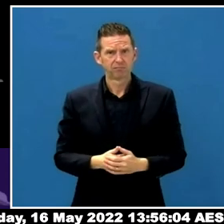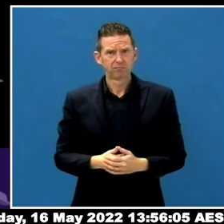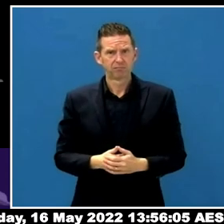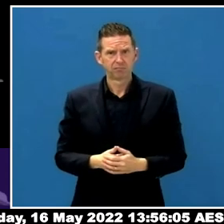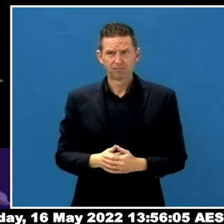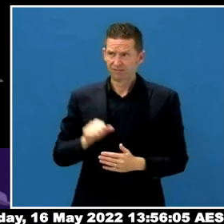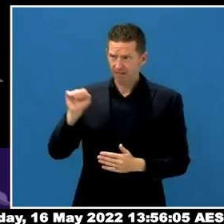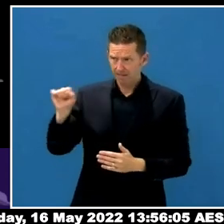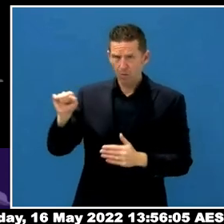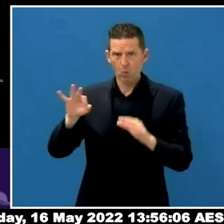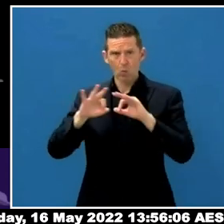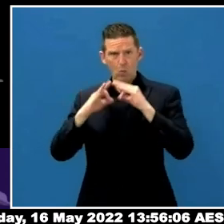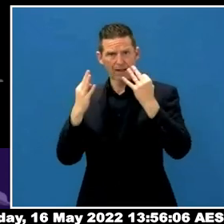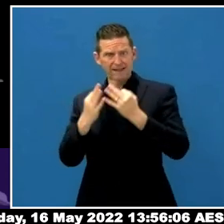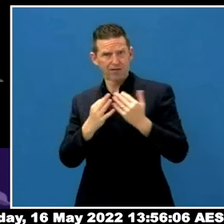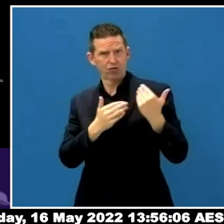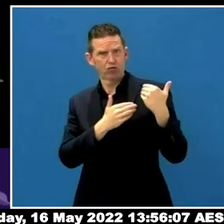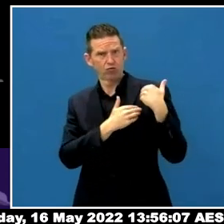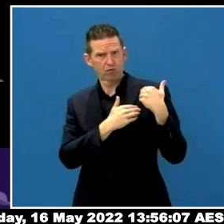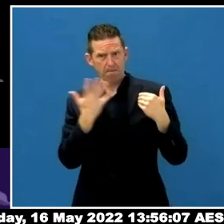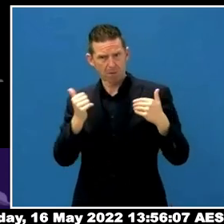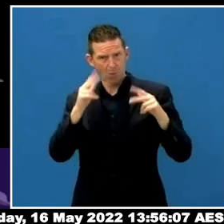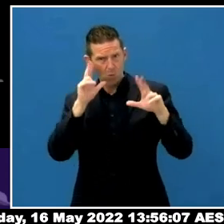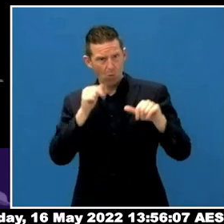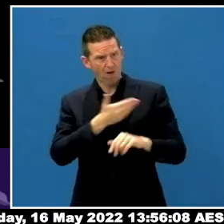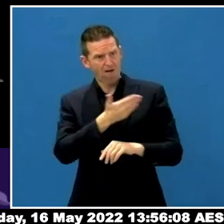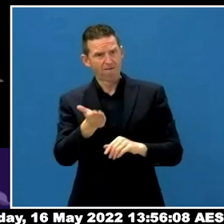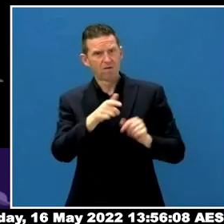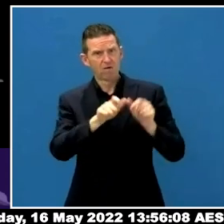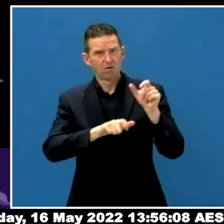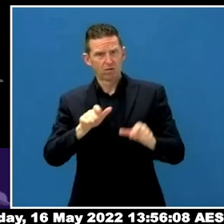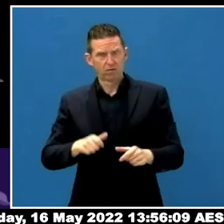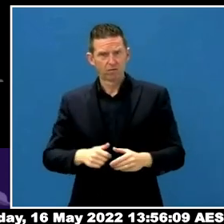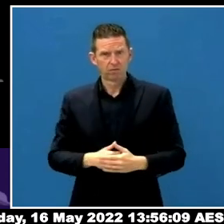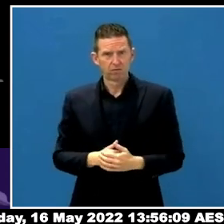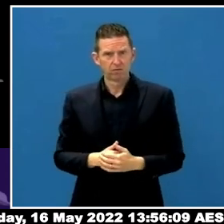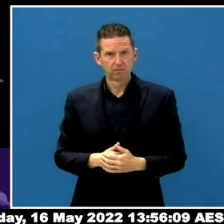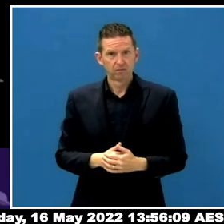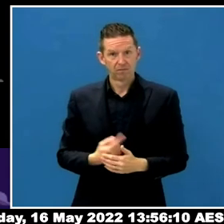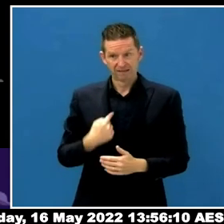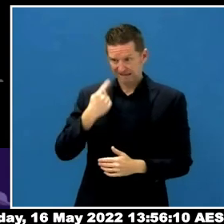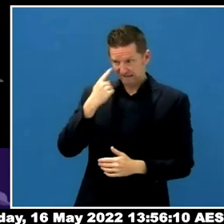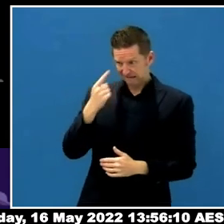clients and I feel that having needles in the car park and the methadone clinic next